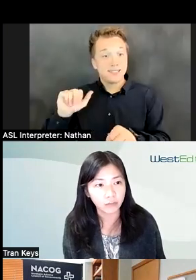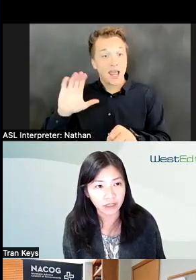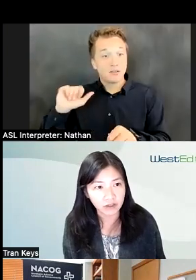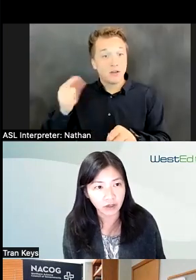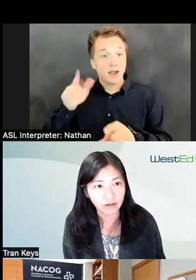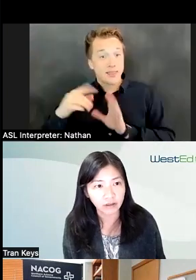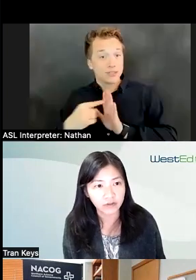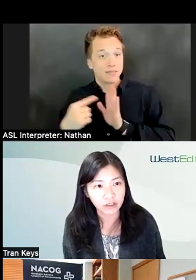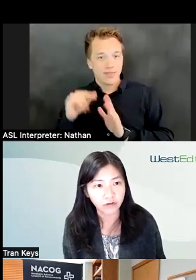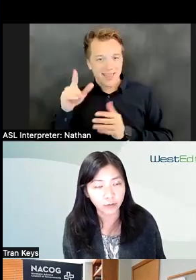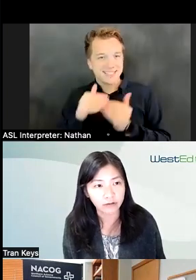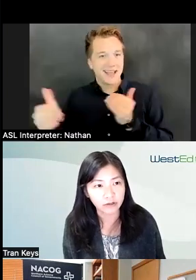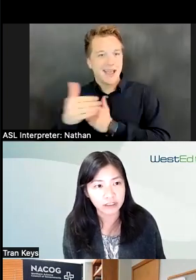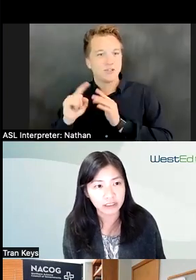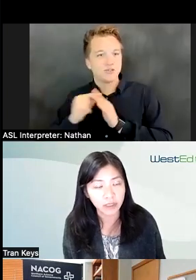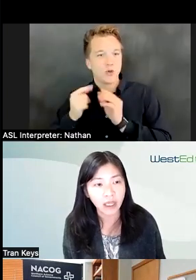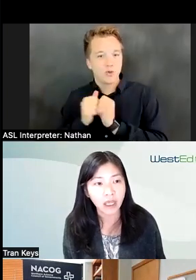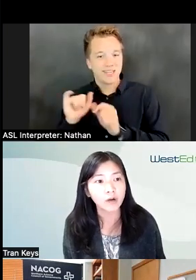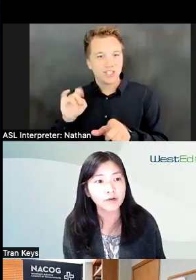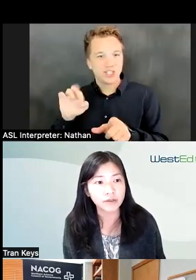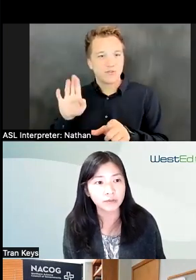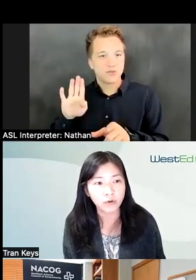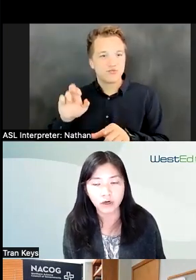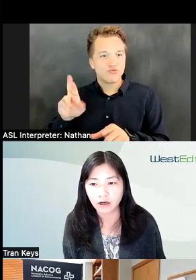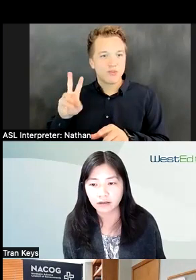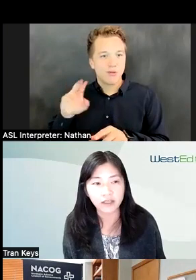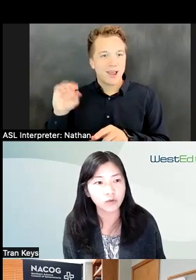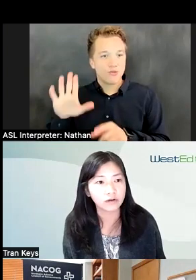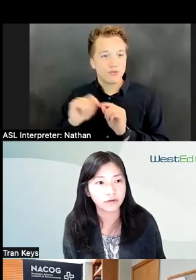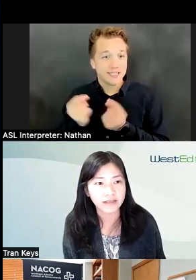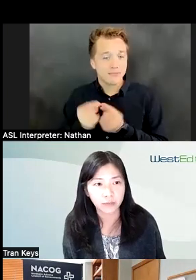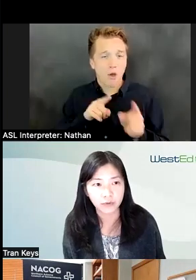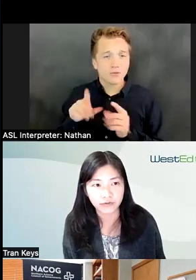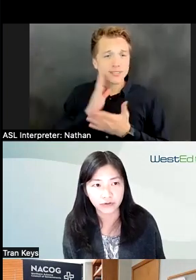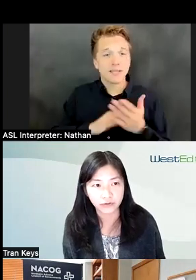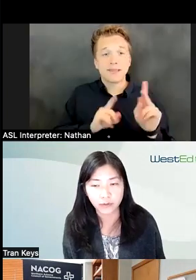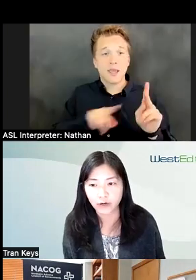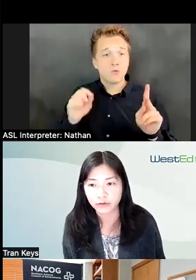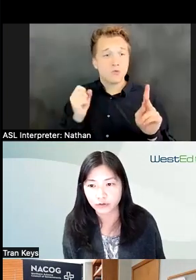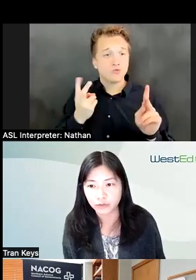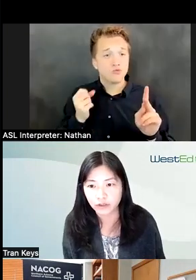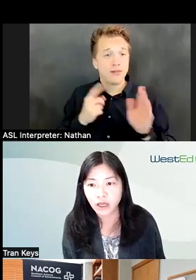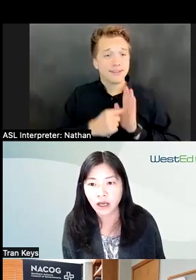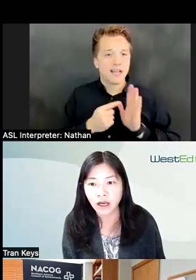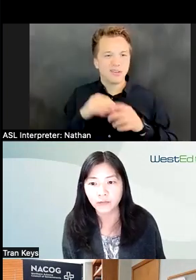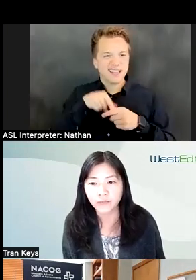Head Start with Jennifer Brown and her team, and also some more K12 examples for the broader group here.